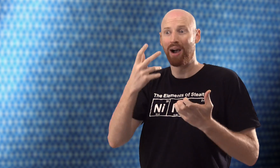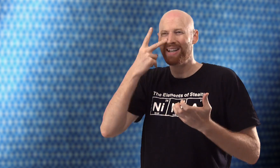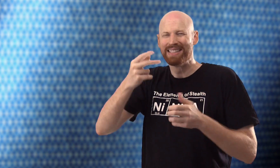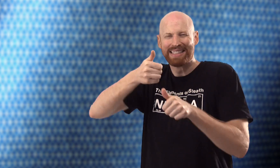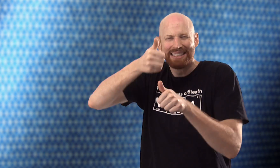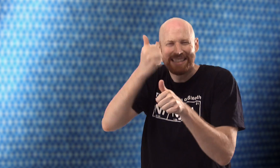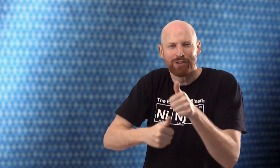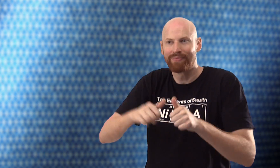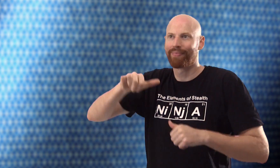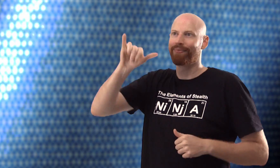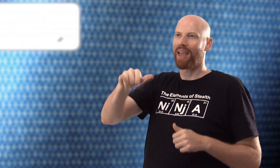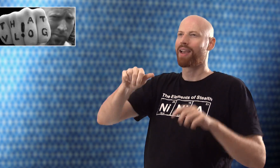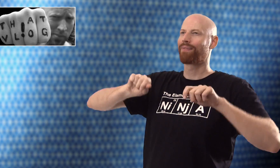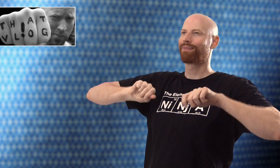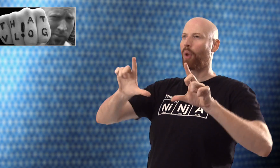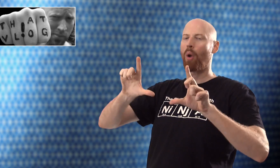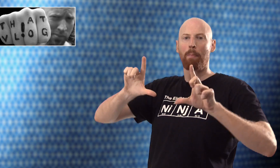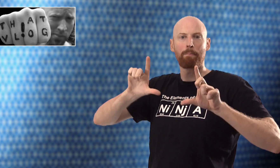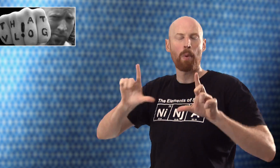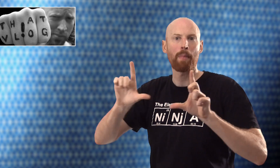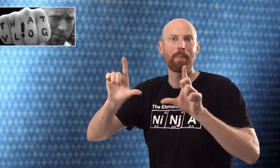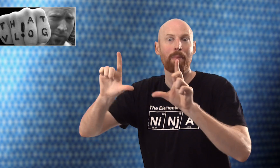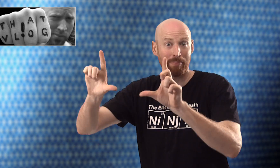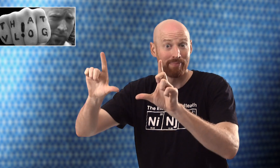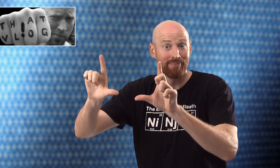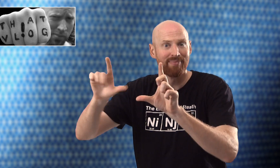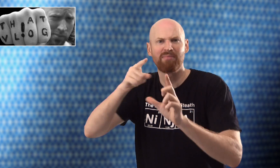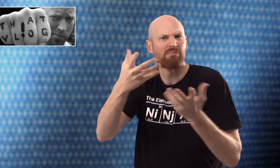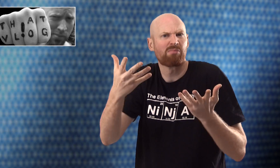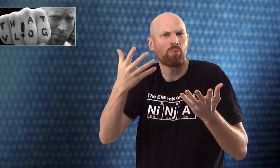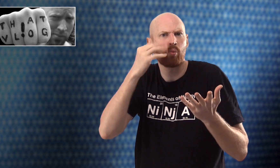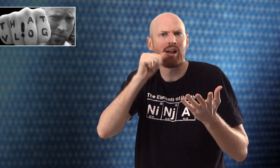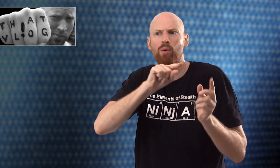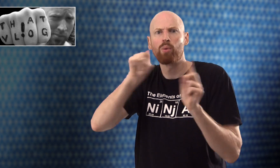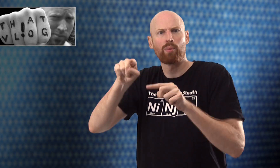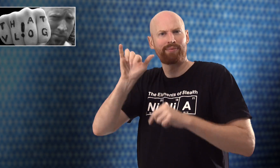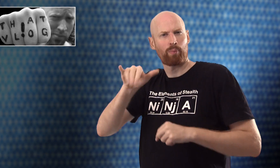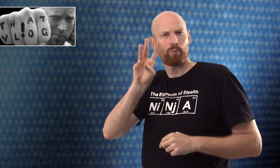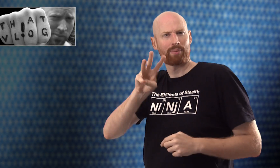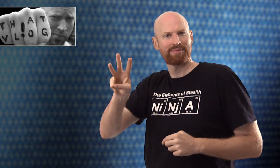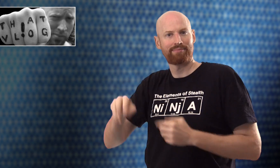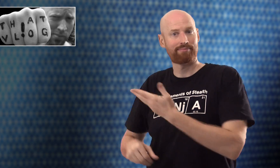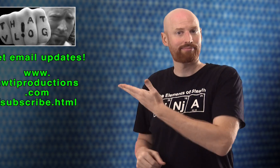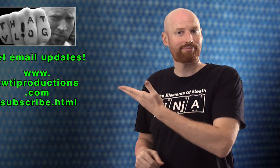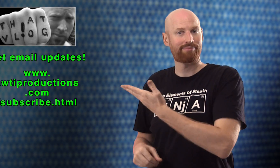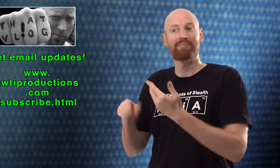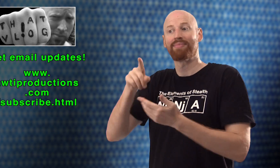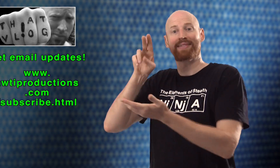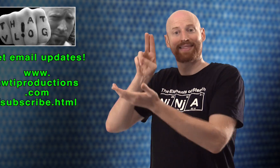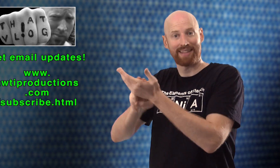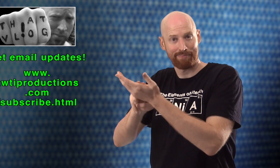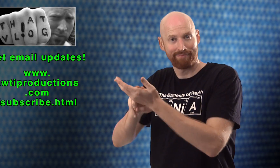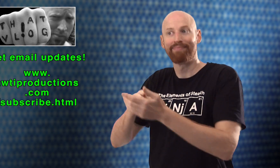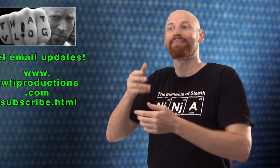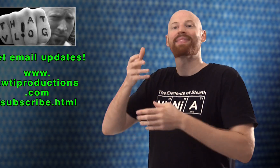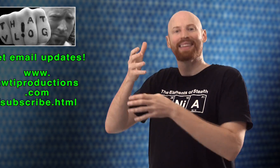forget: To see each That!Vlog episode, make sure that you go to this website. You can sign up and get our